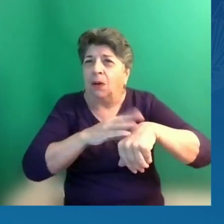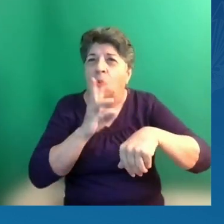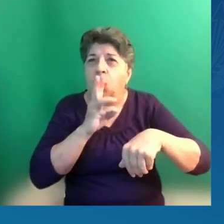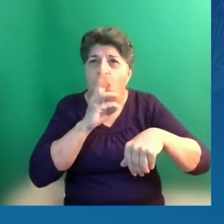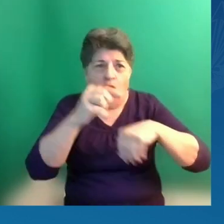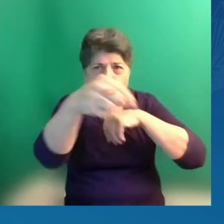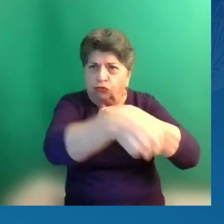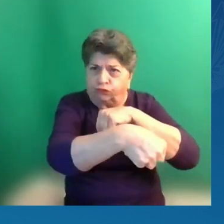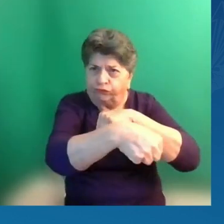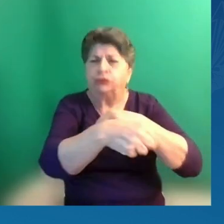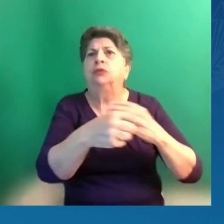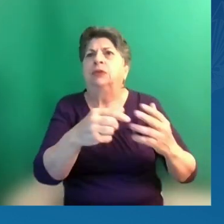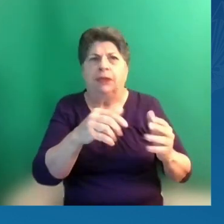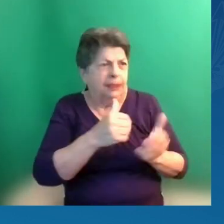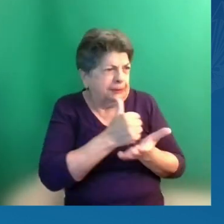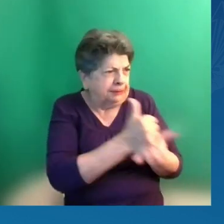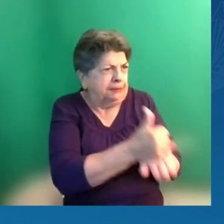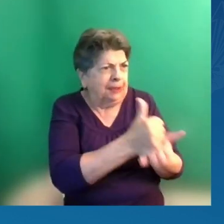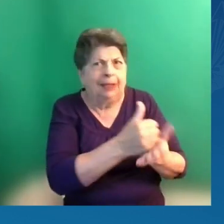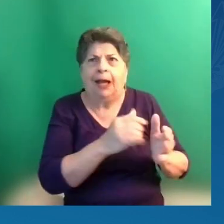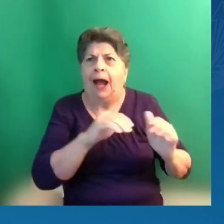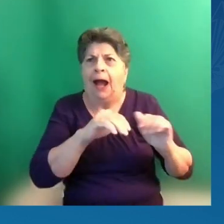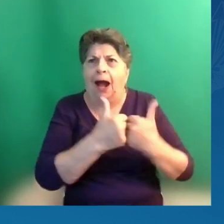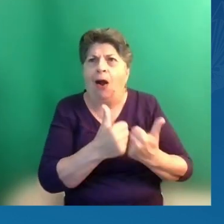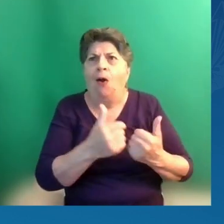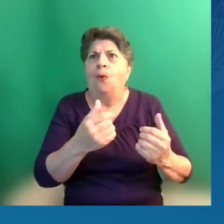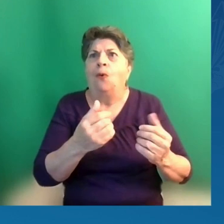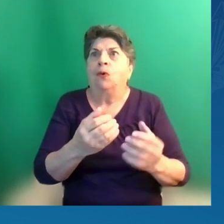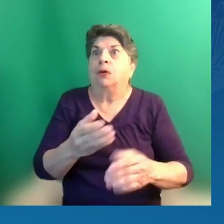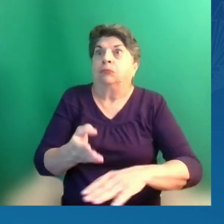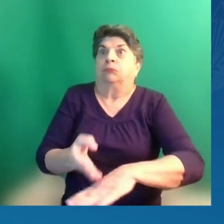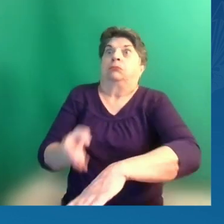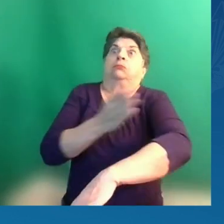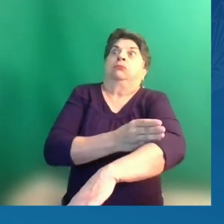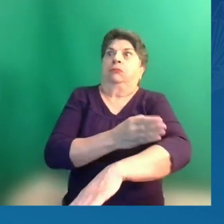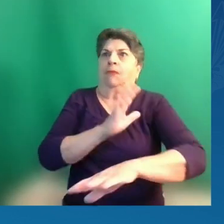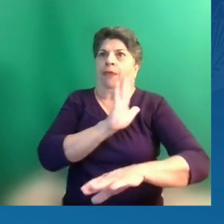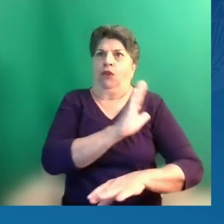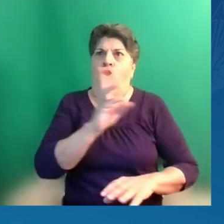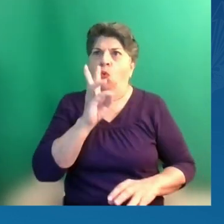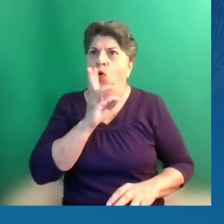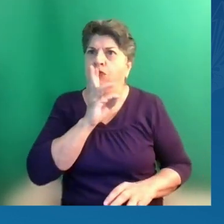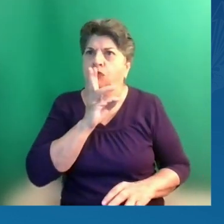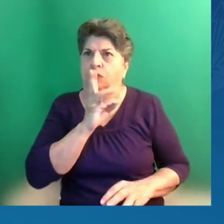MCC investments have also helped to deliver reliable, safe drinking water to two communities